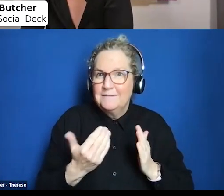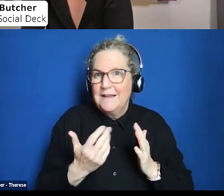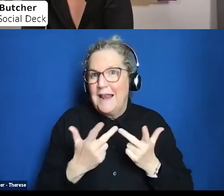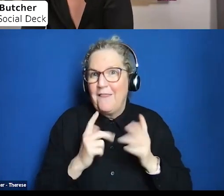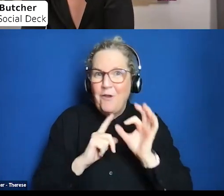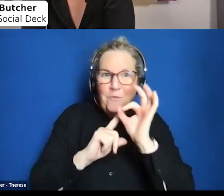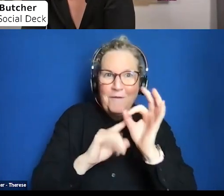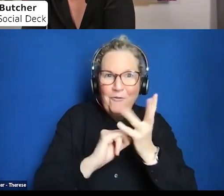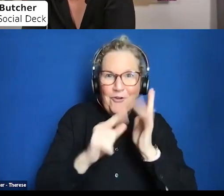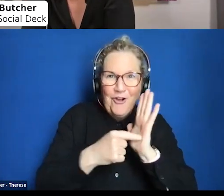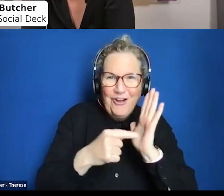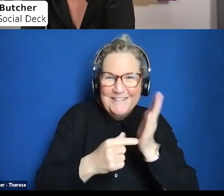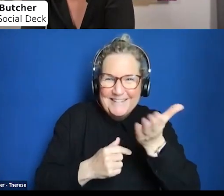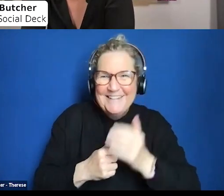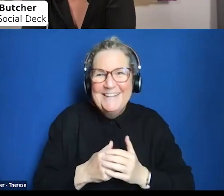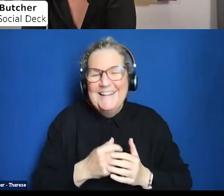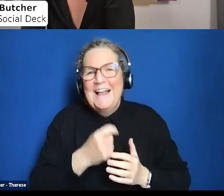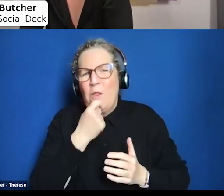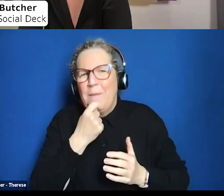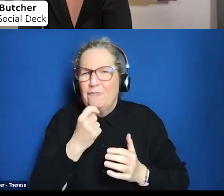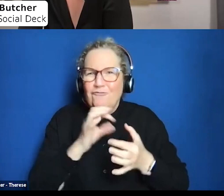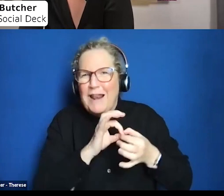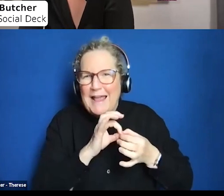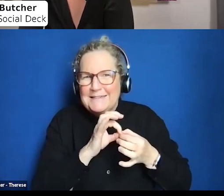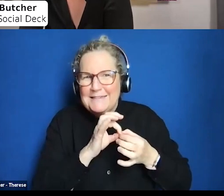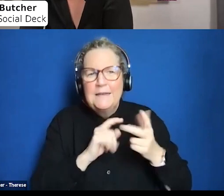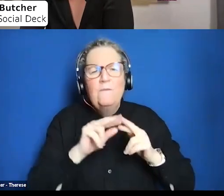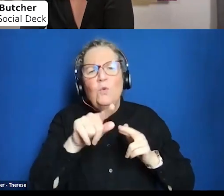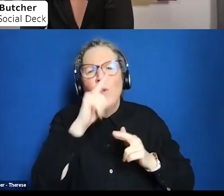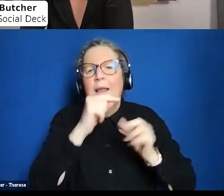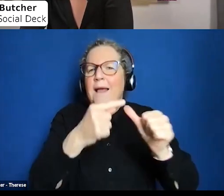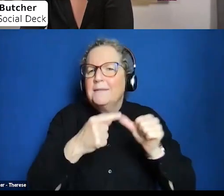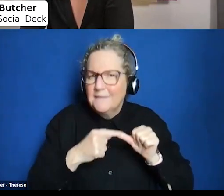There's something that that is a little bit related and if you can answer this,